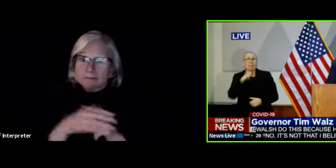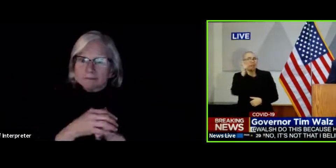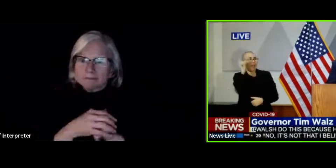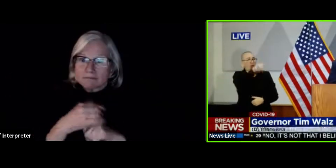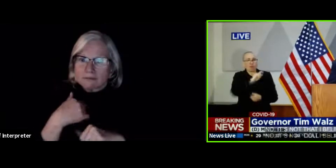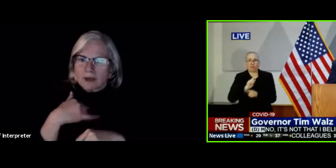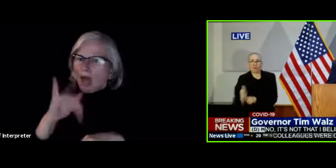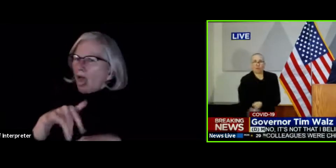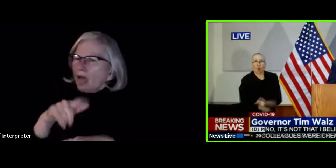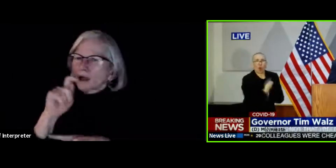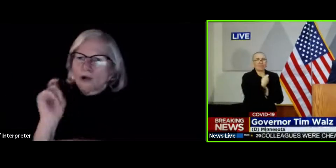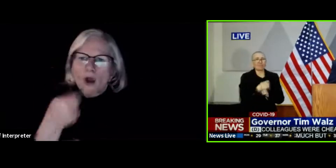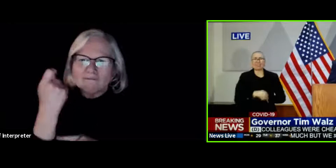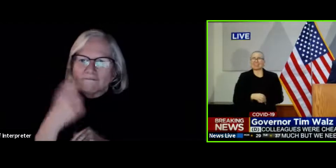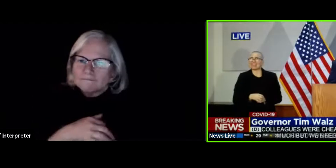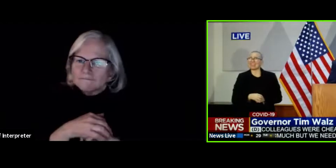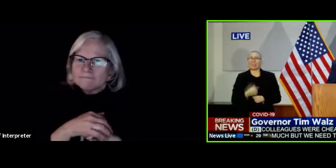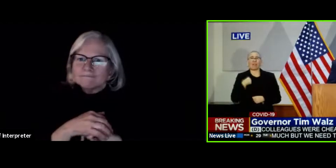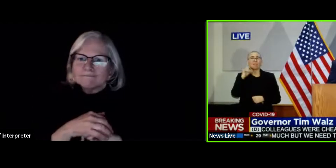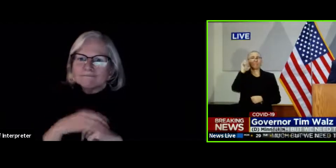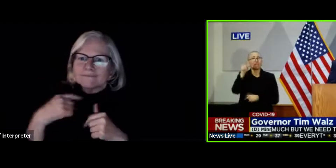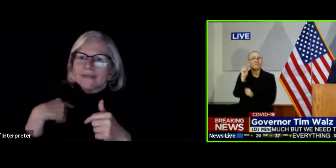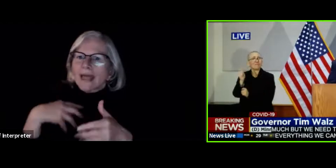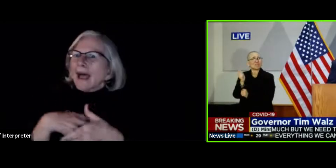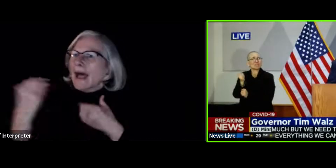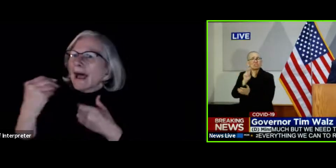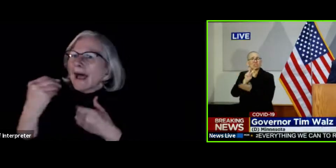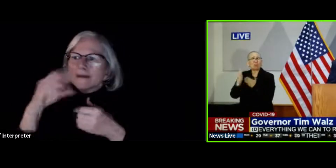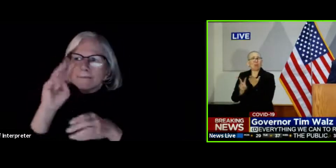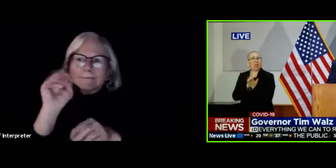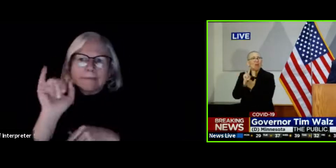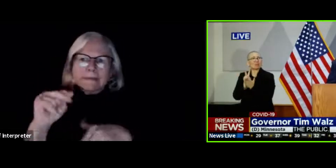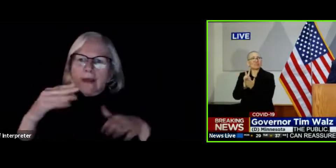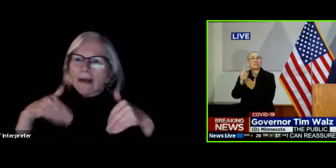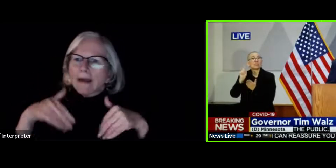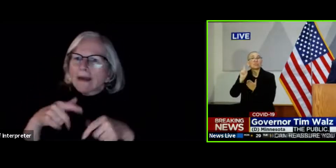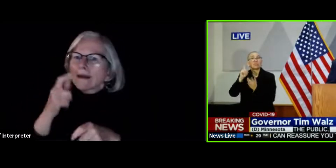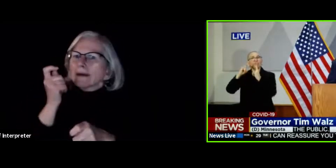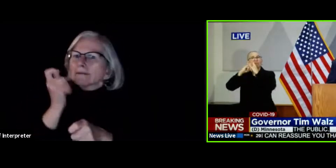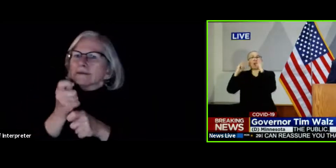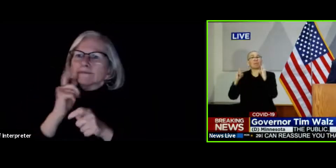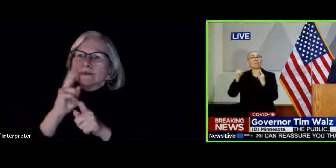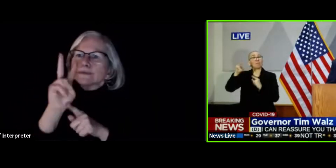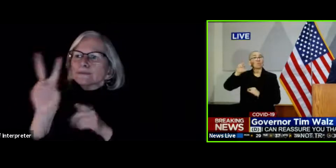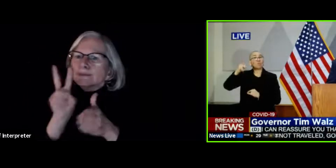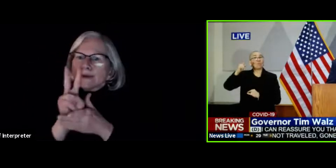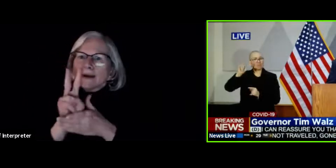I BIRDS FOR TWO HOURS ON FERRELL LAKE AT CAMP RIPLEY WITH MY SON AND I PHEASANTS-HUNTED